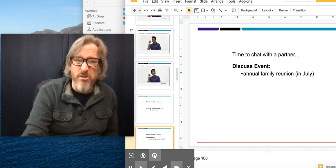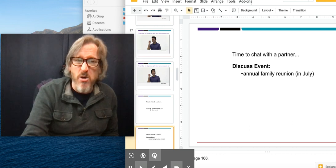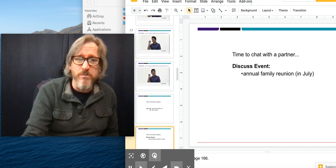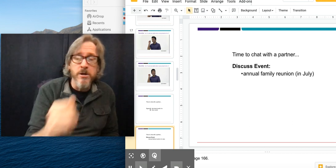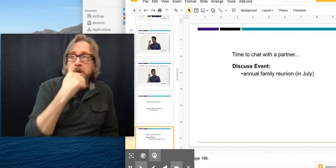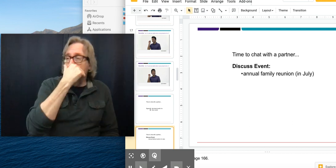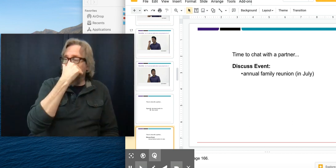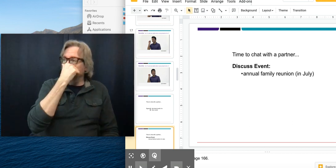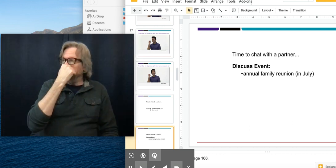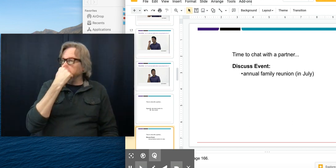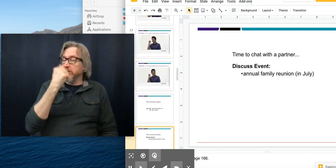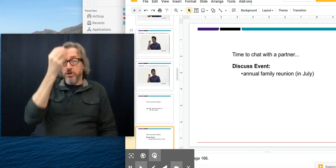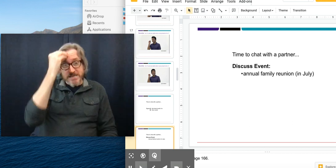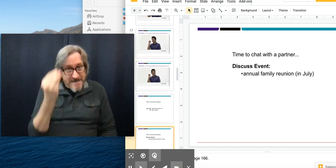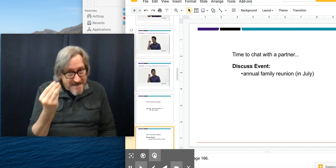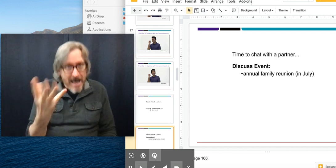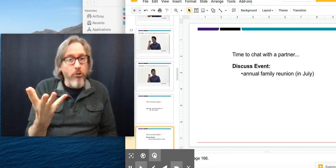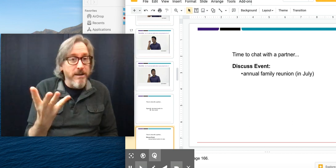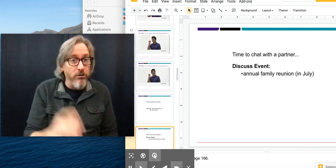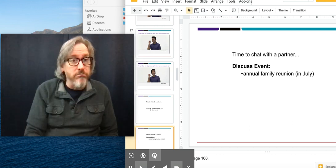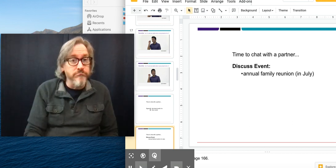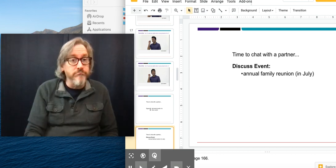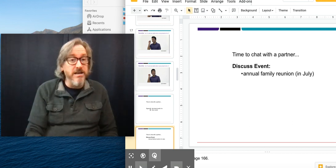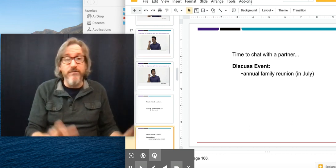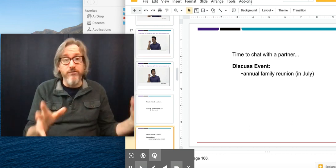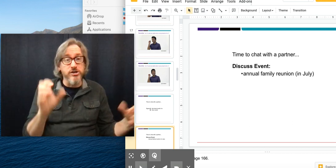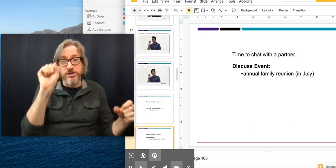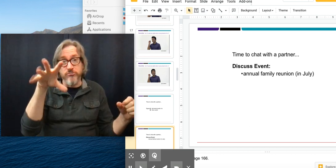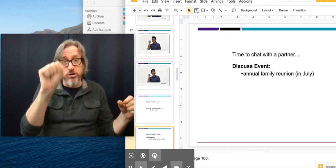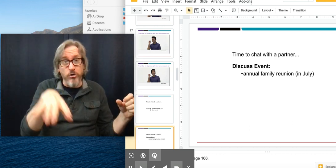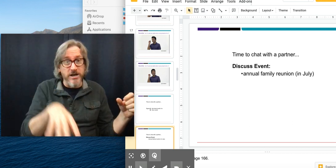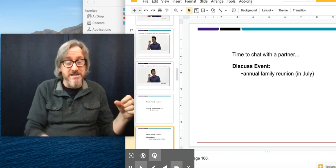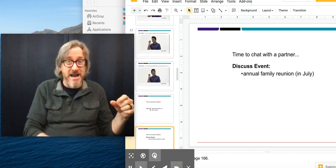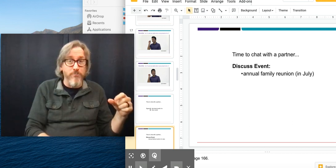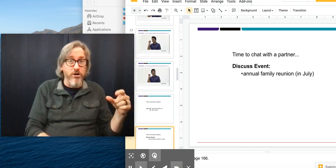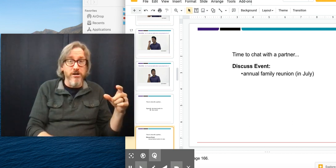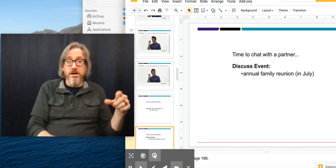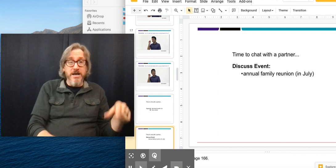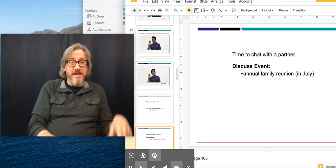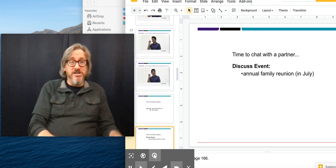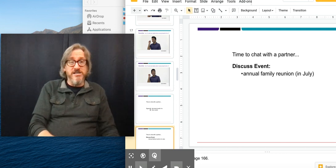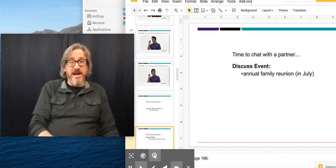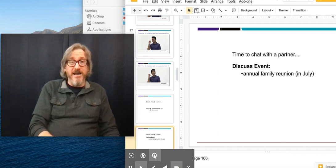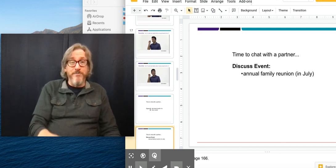on your own um just tell people even if you're just recording it to the camera and just say